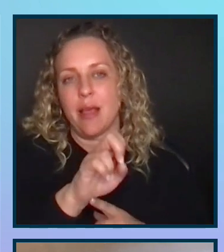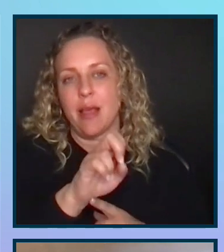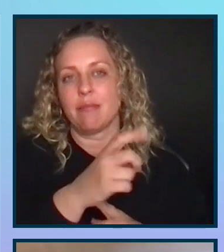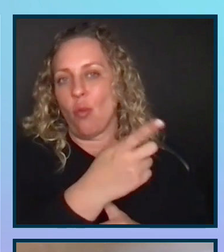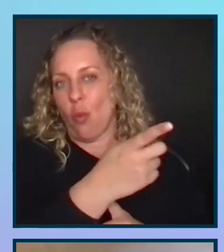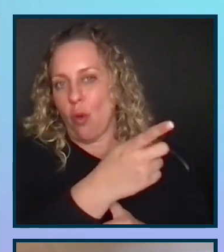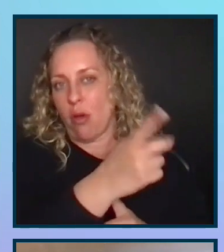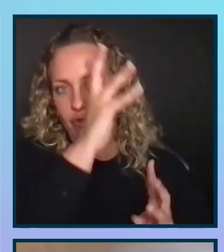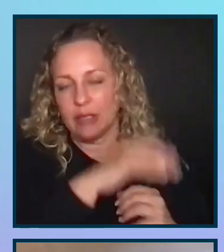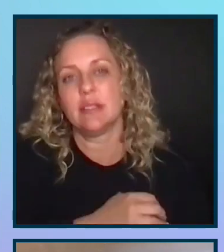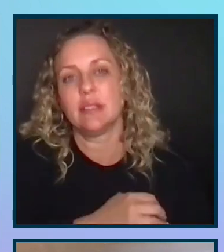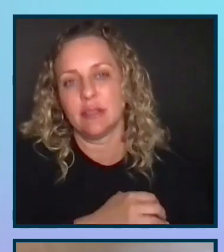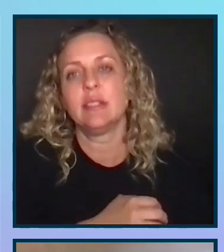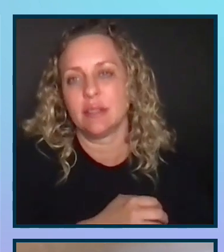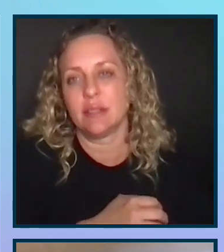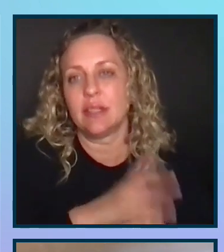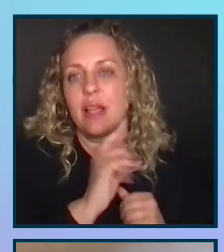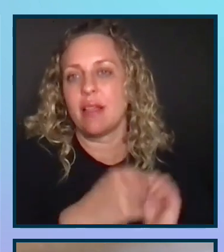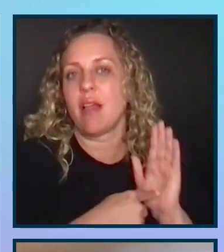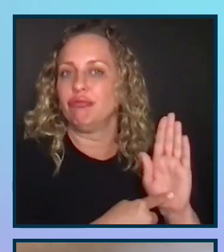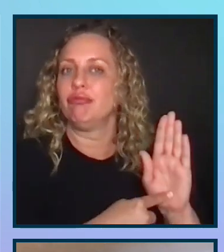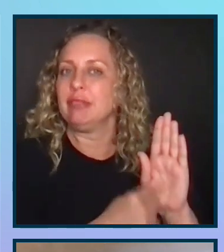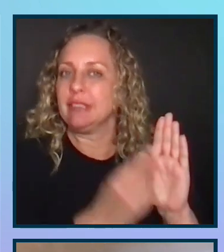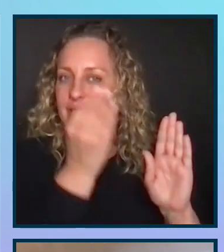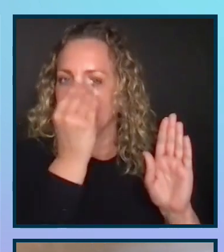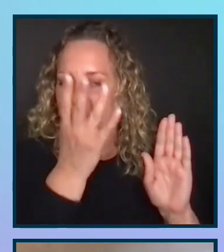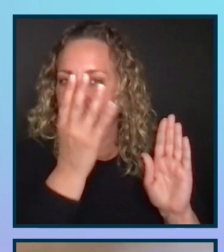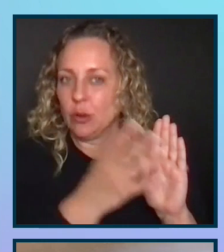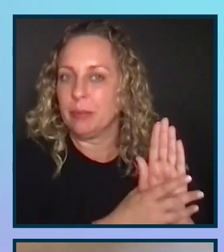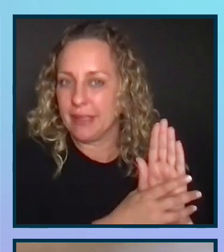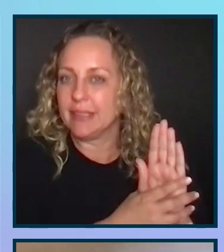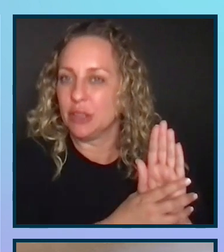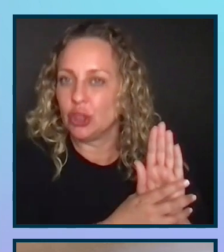That app provides information about each piece in the gallery.